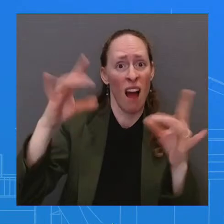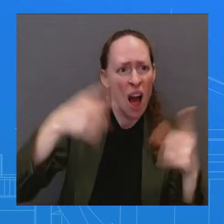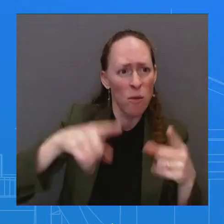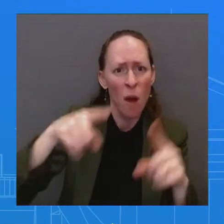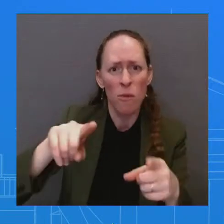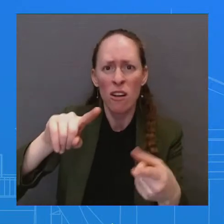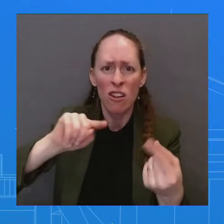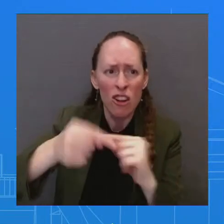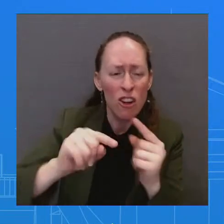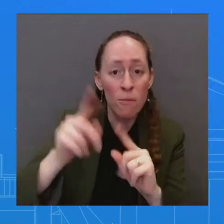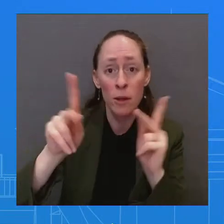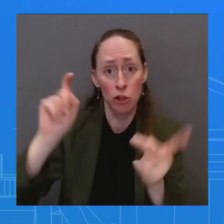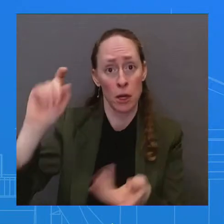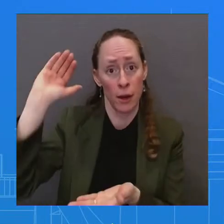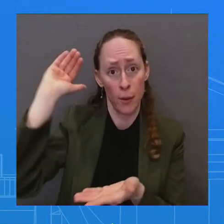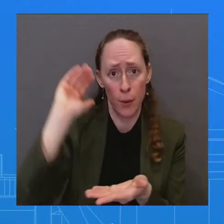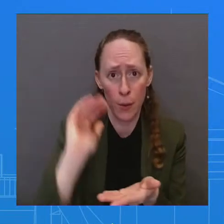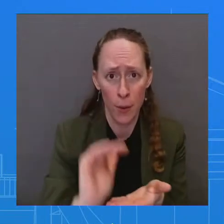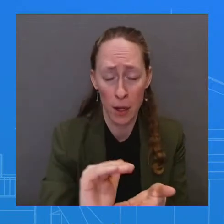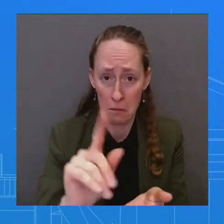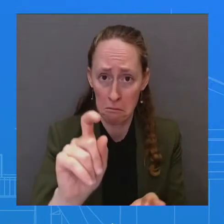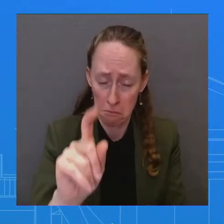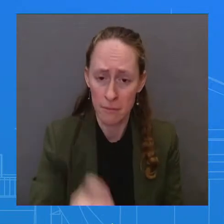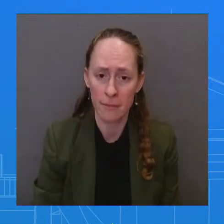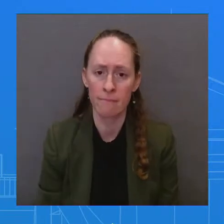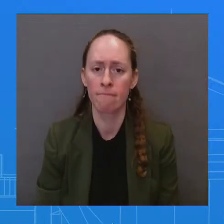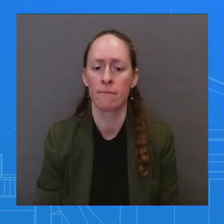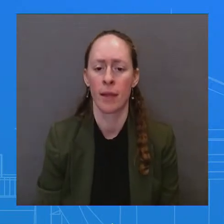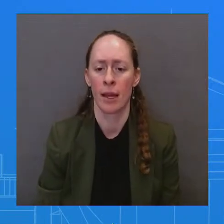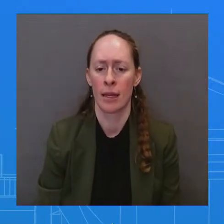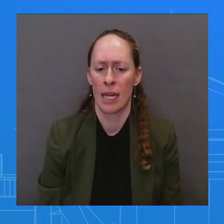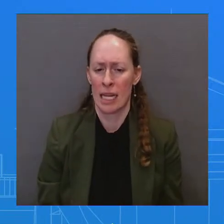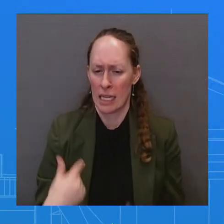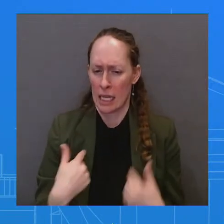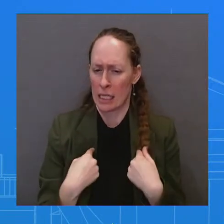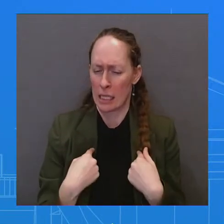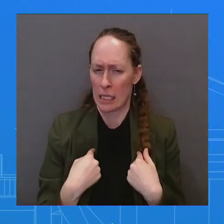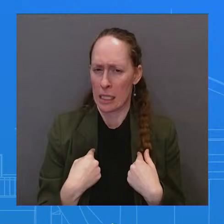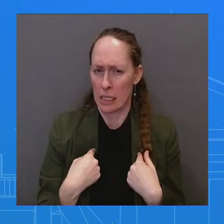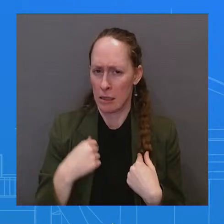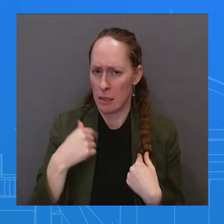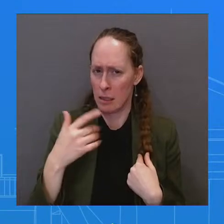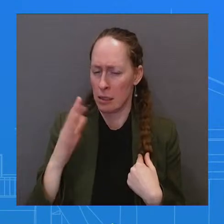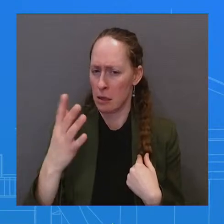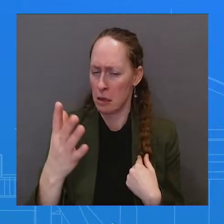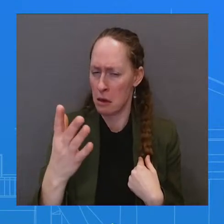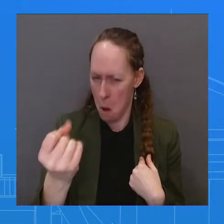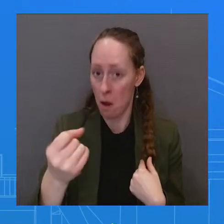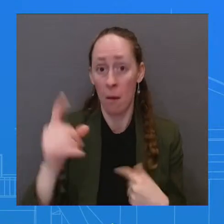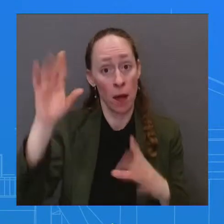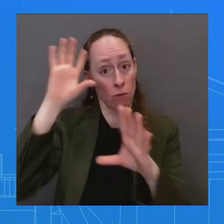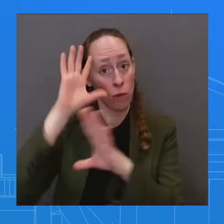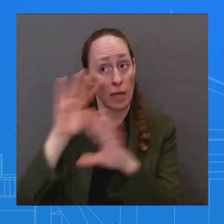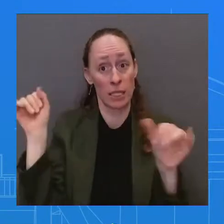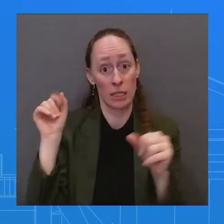on Thursday. There's a -- certainly a wide range of issues to discuss in terms of our bilateral relations